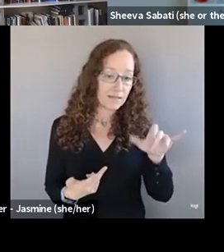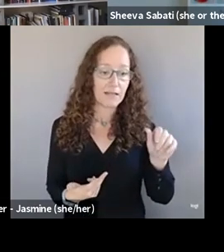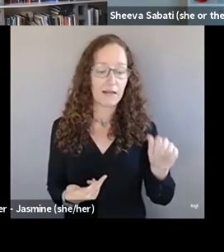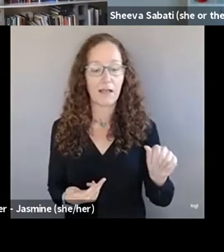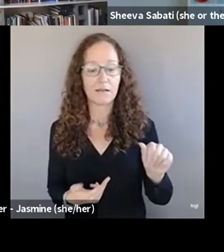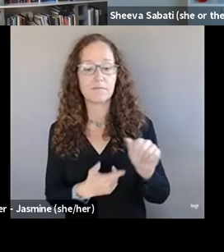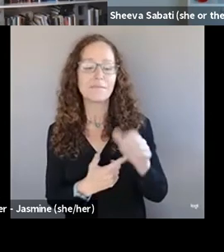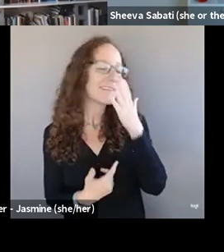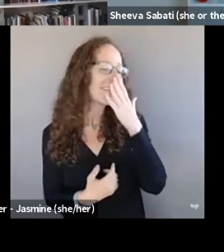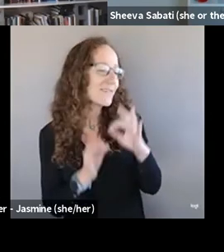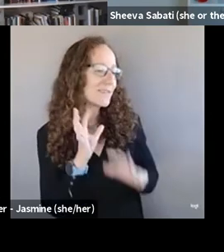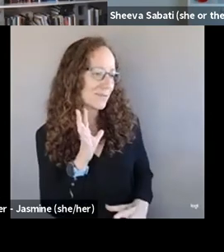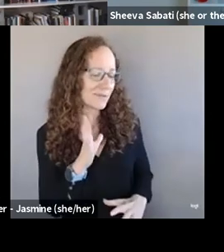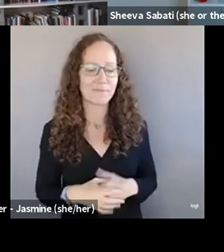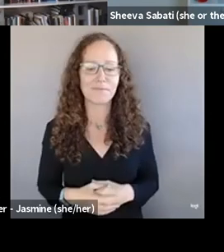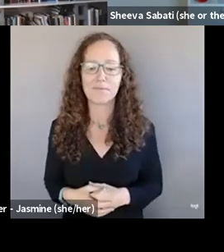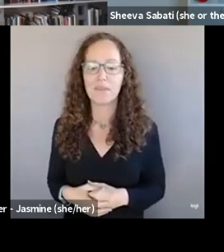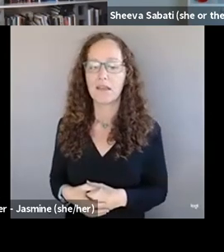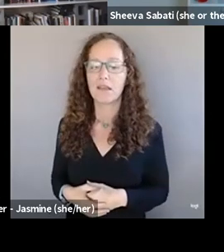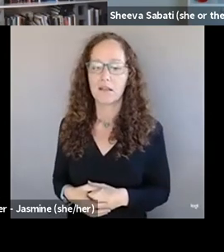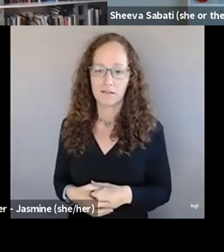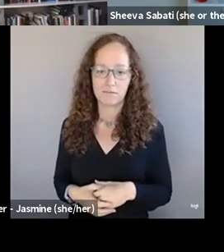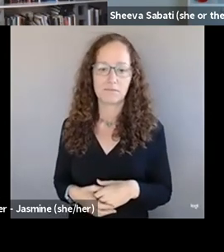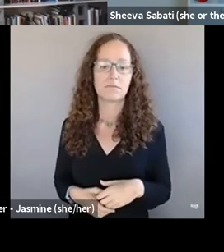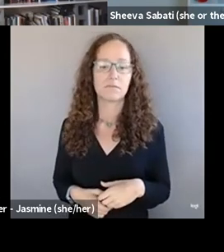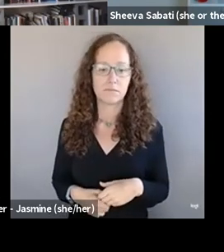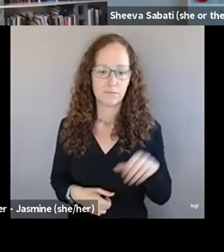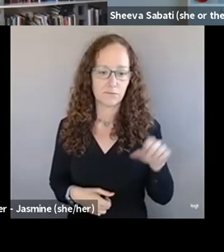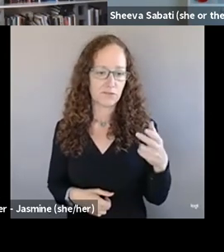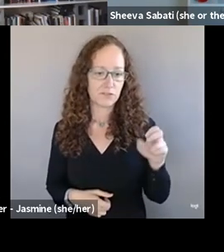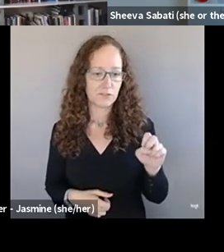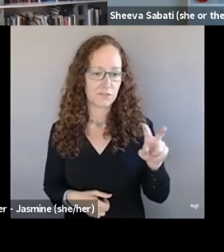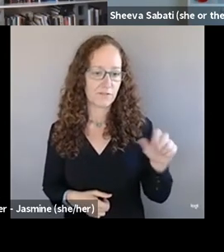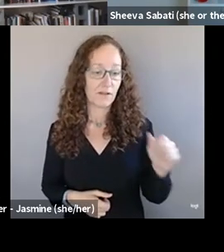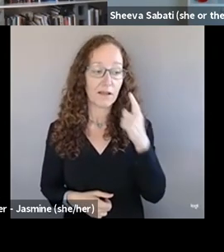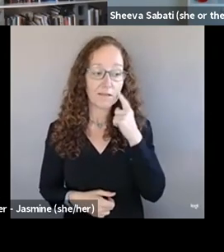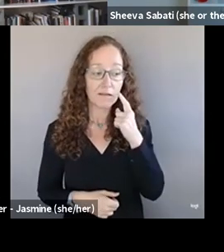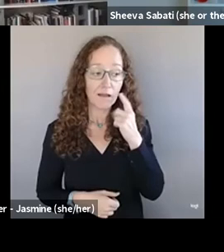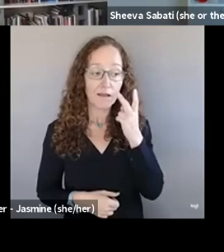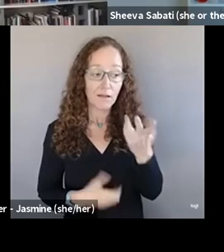you must Are you unmute yourself, so I'll let you go first. As one of